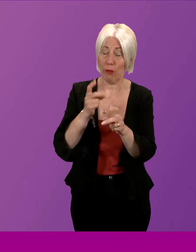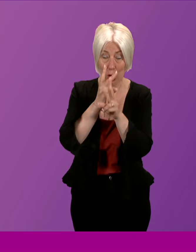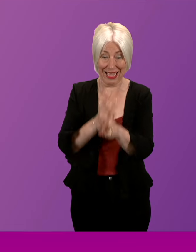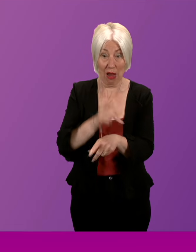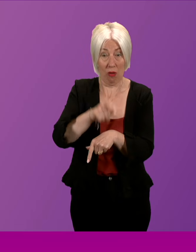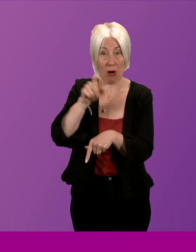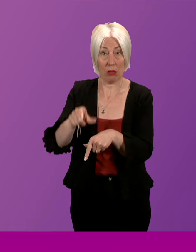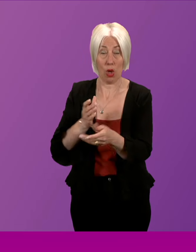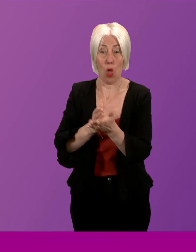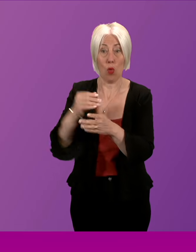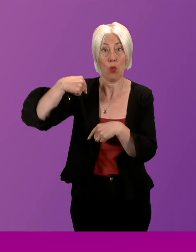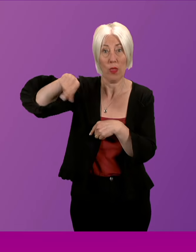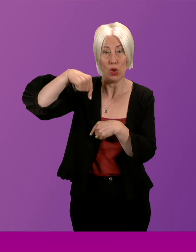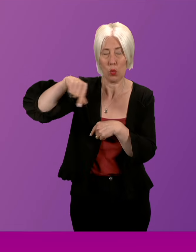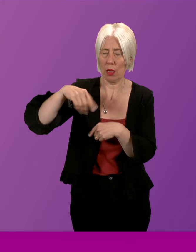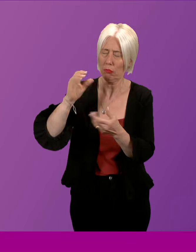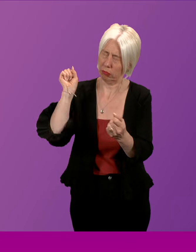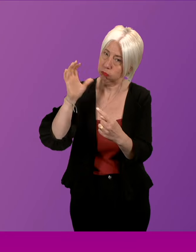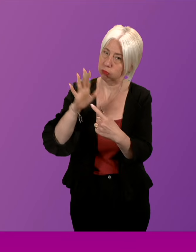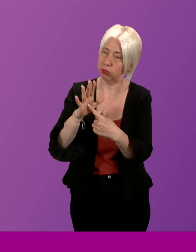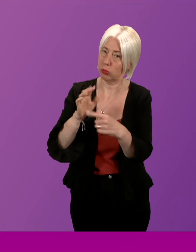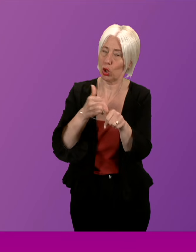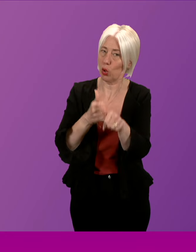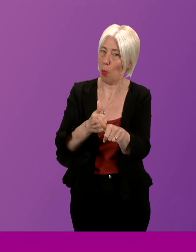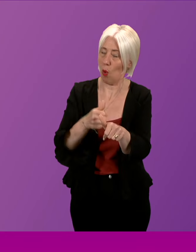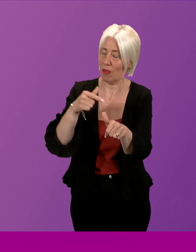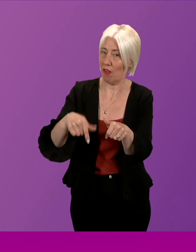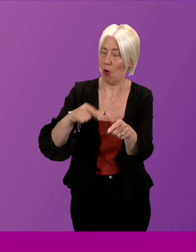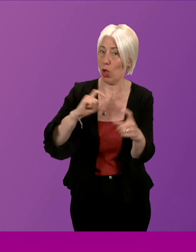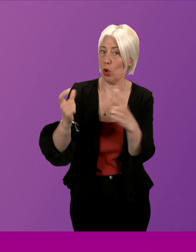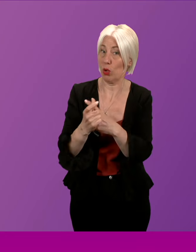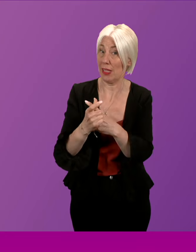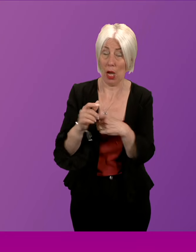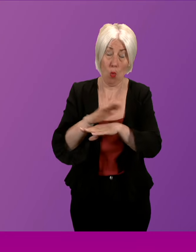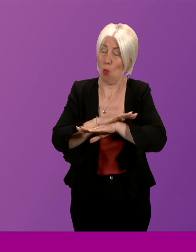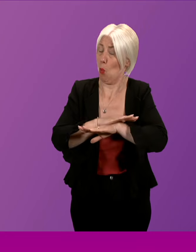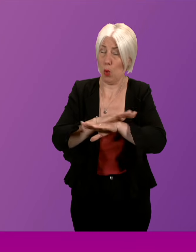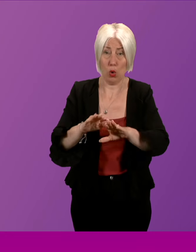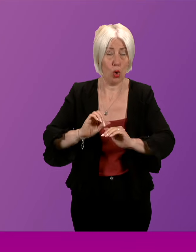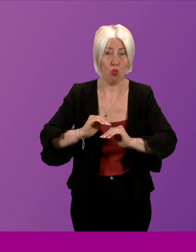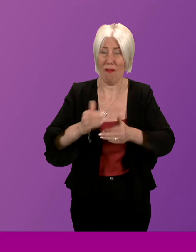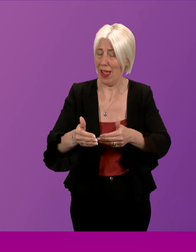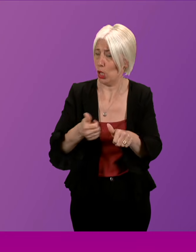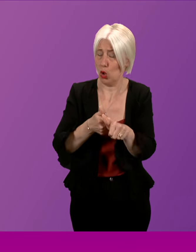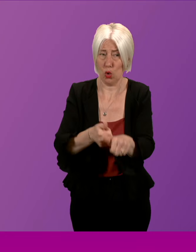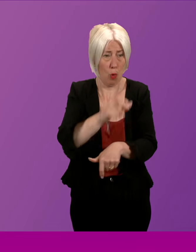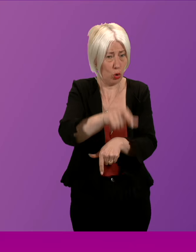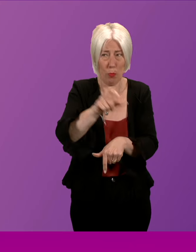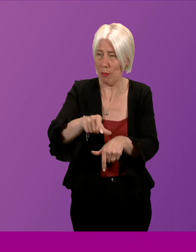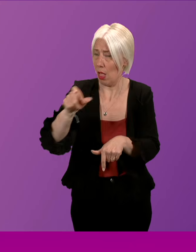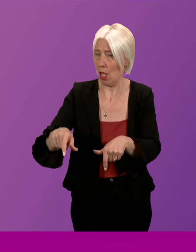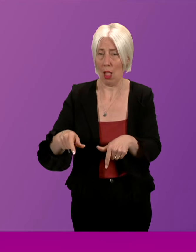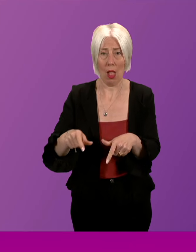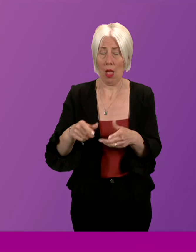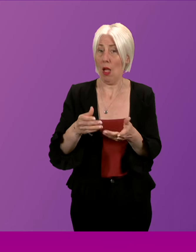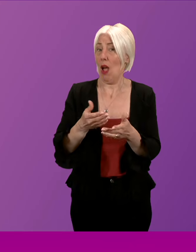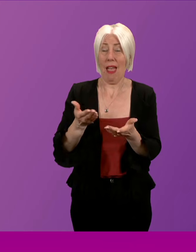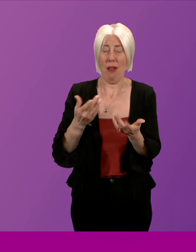essential support that they provide in our communities. Without the love,